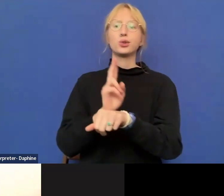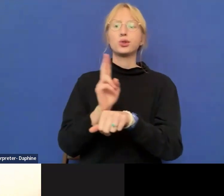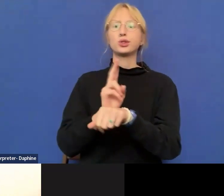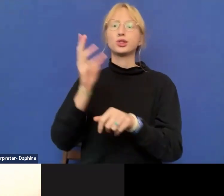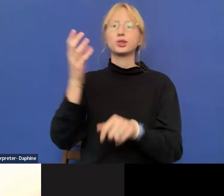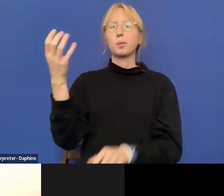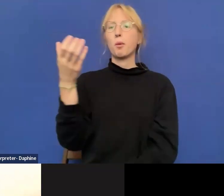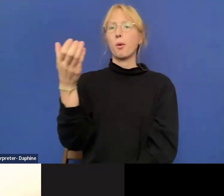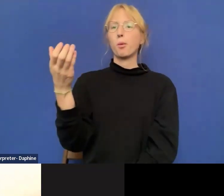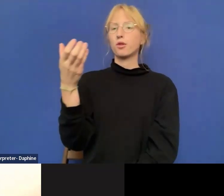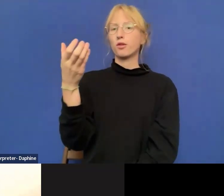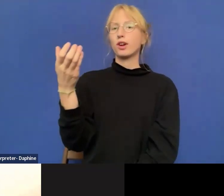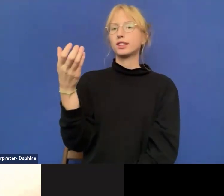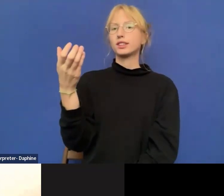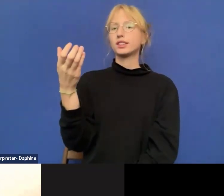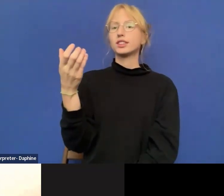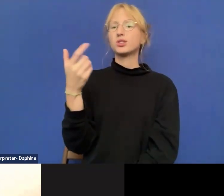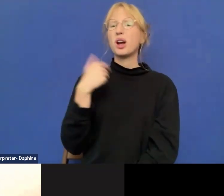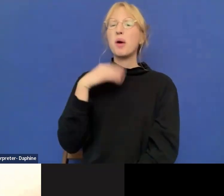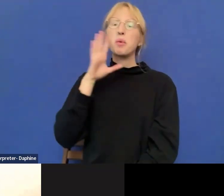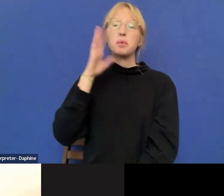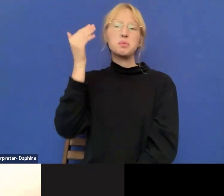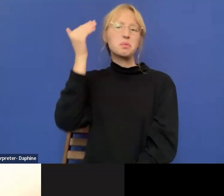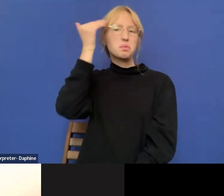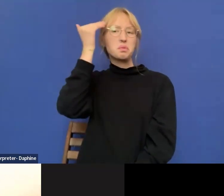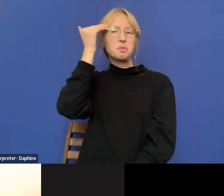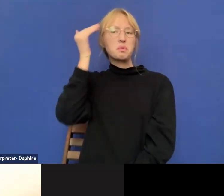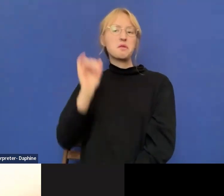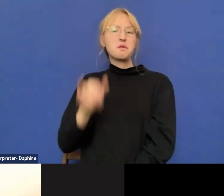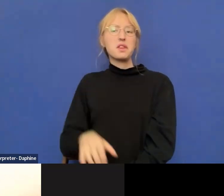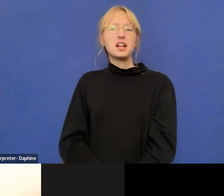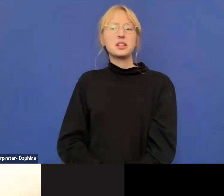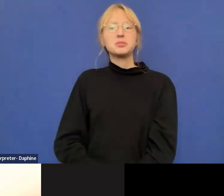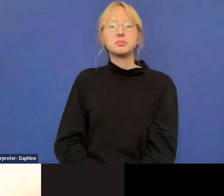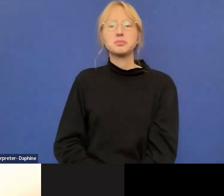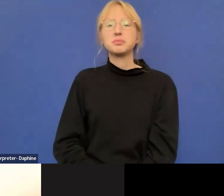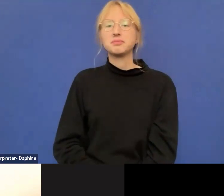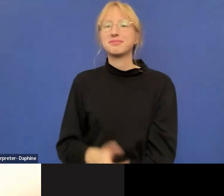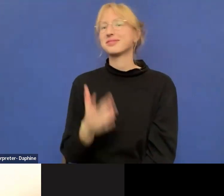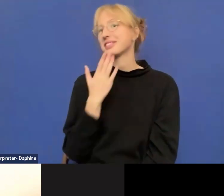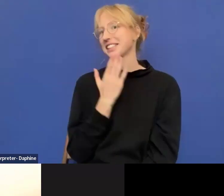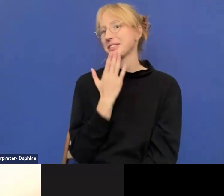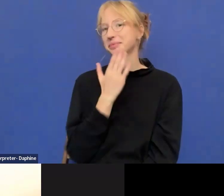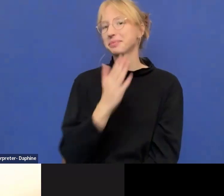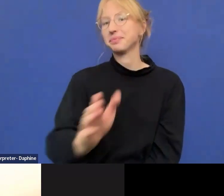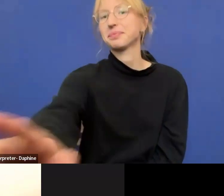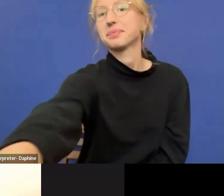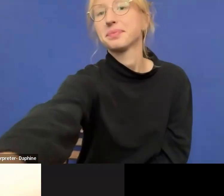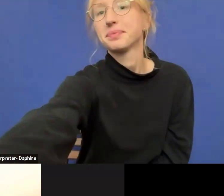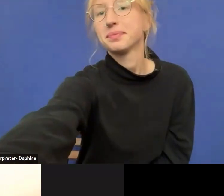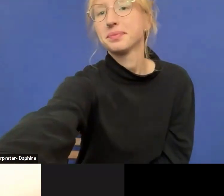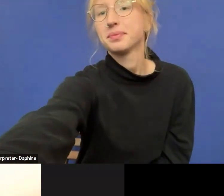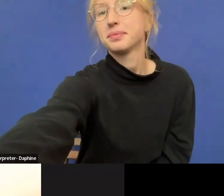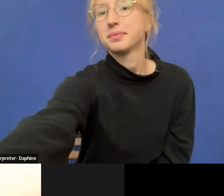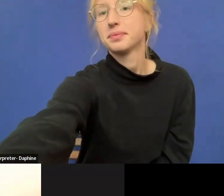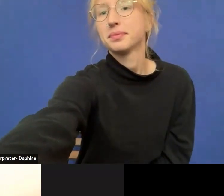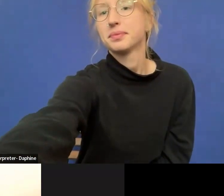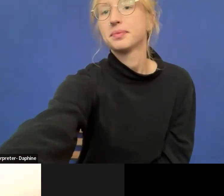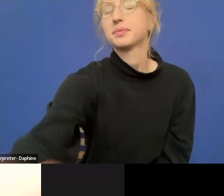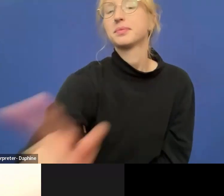device. So I would be mindful of that. >>Tara King: Thank you. So related question about